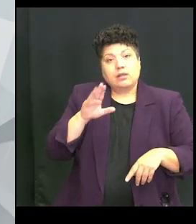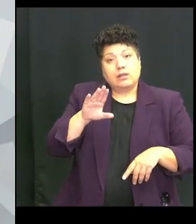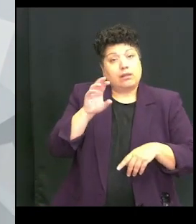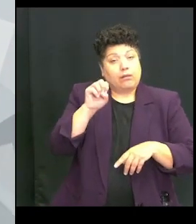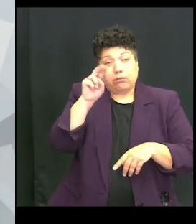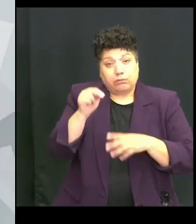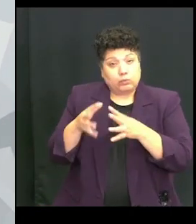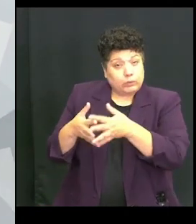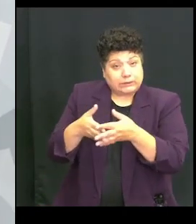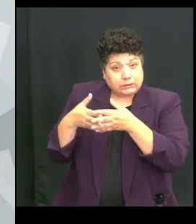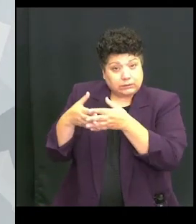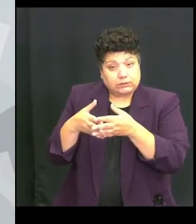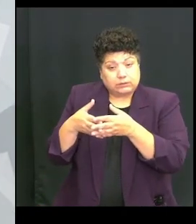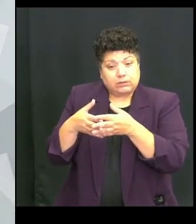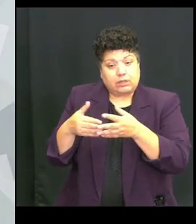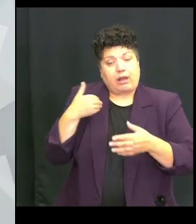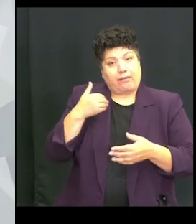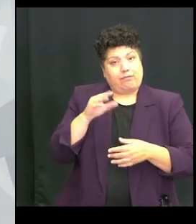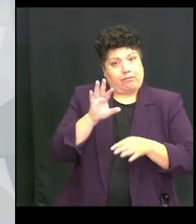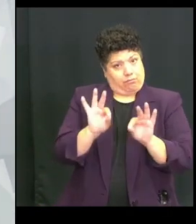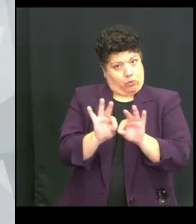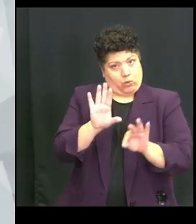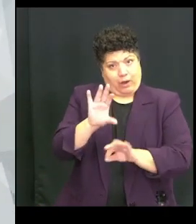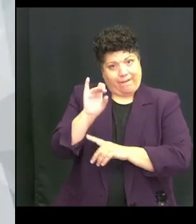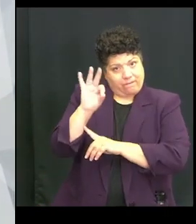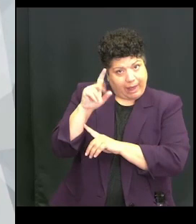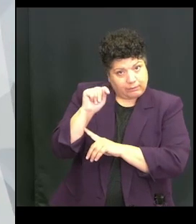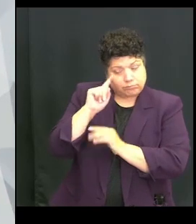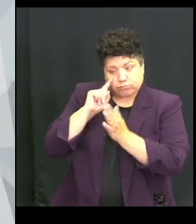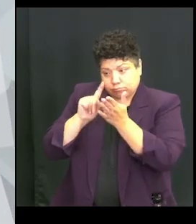there's evidence that things like fact checking are still effective that,